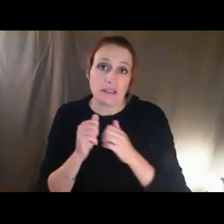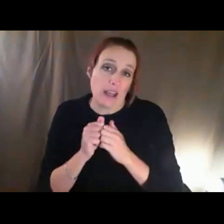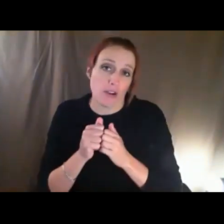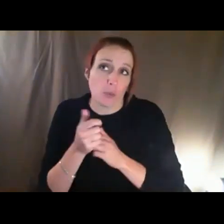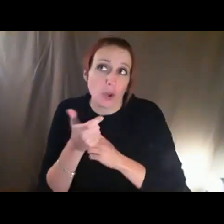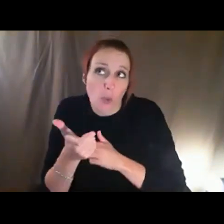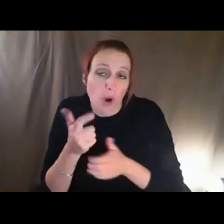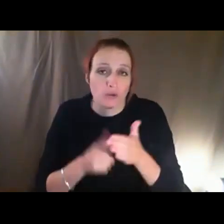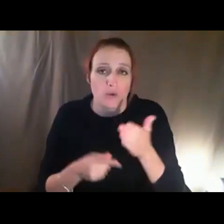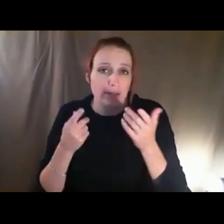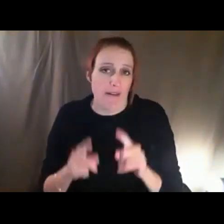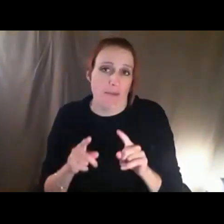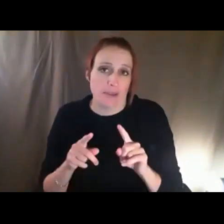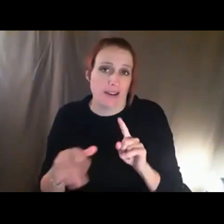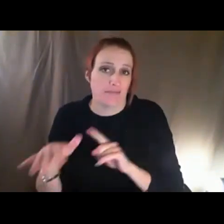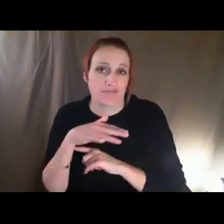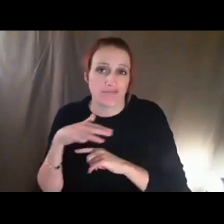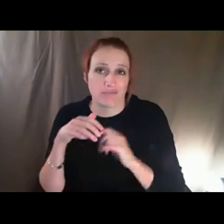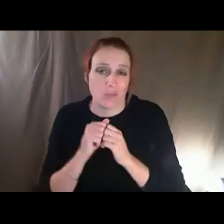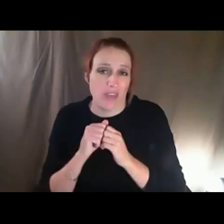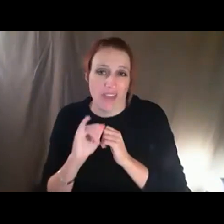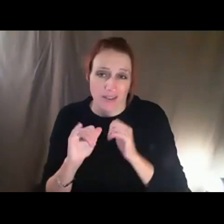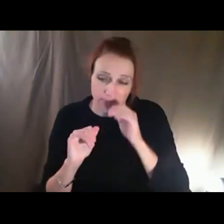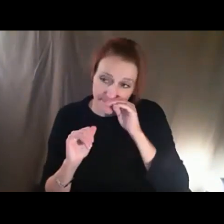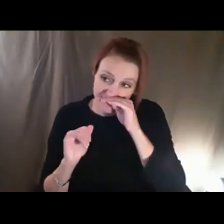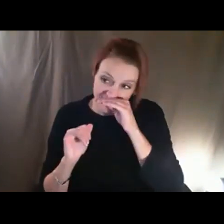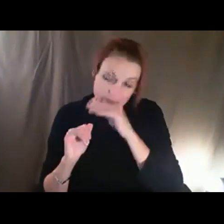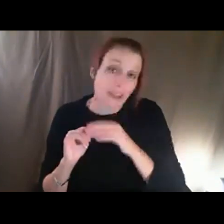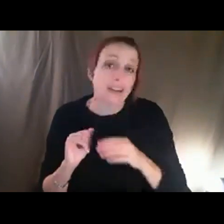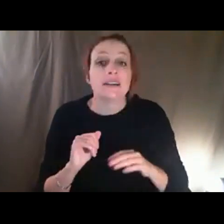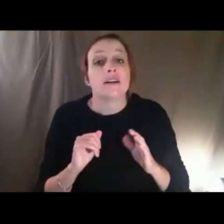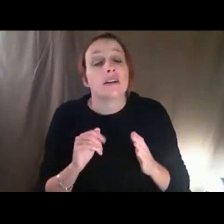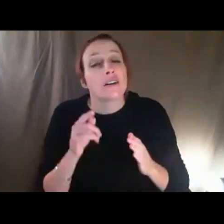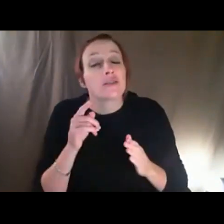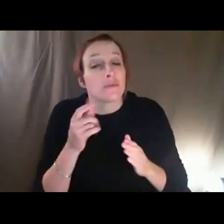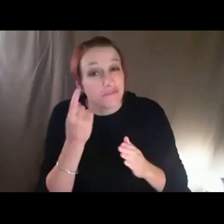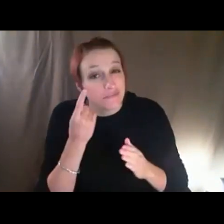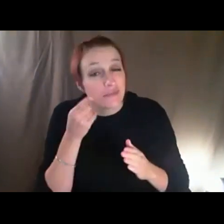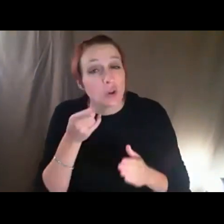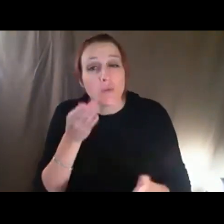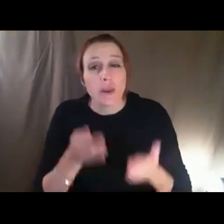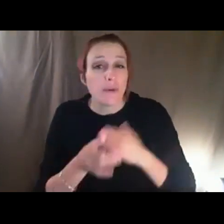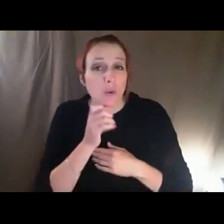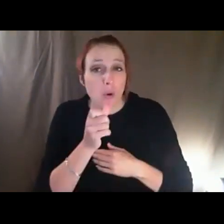So, my guess is also that you will not necessarily agree with everything that I will talk about today,